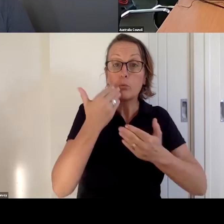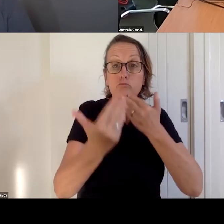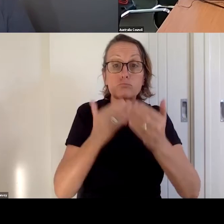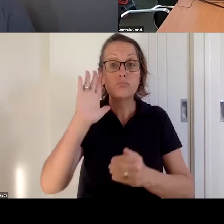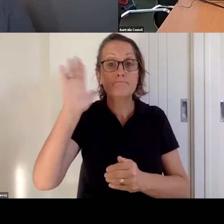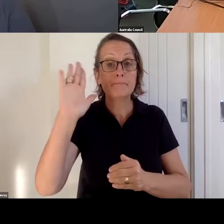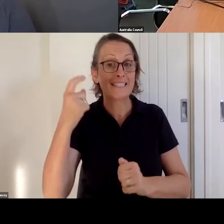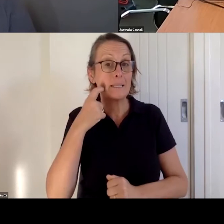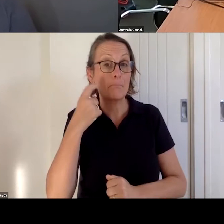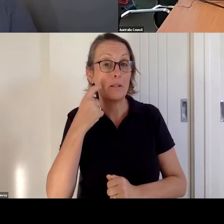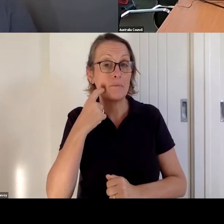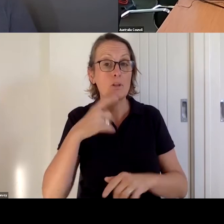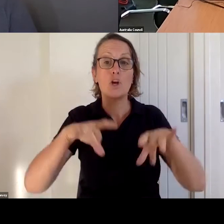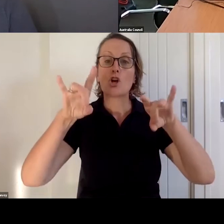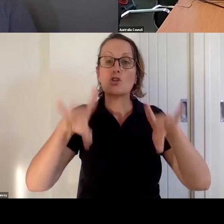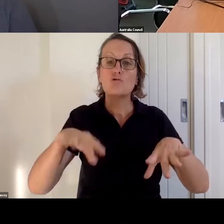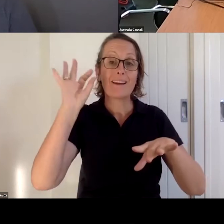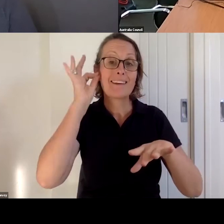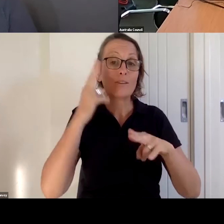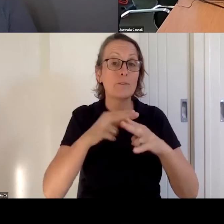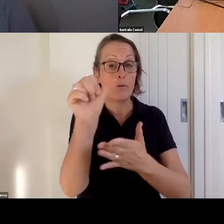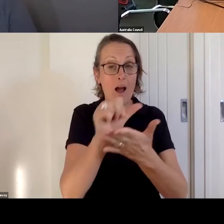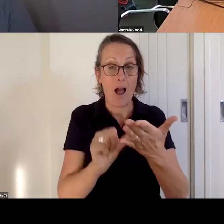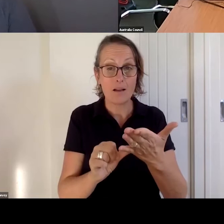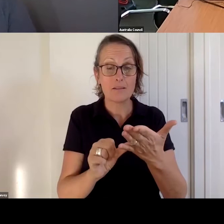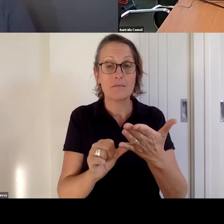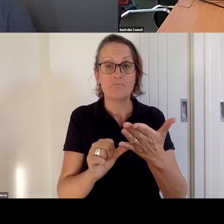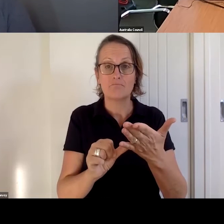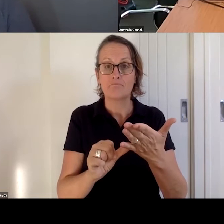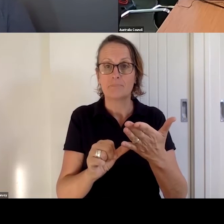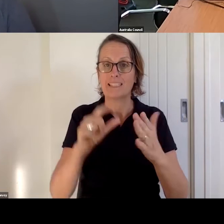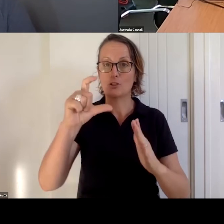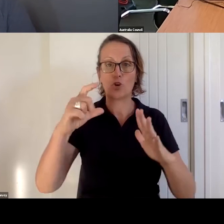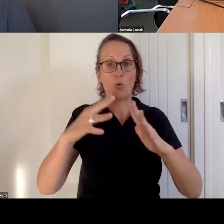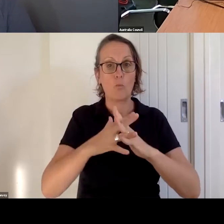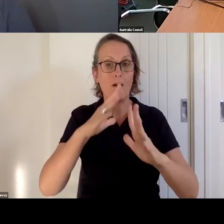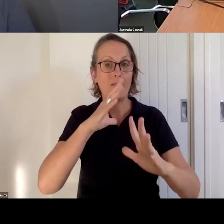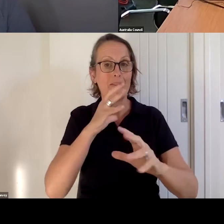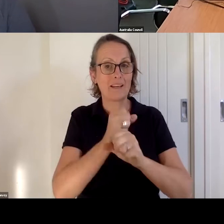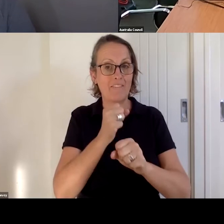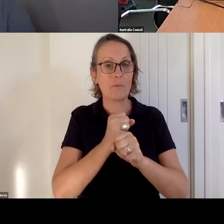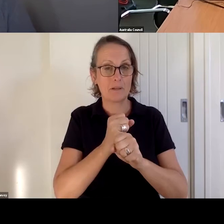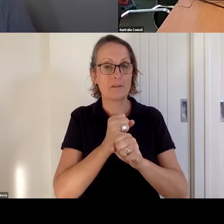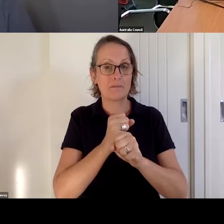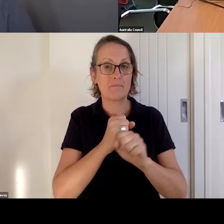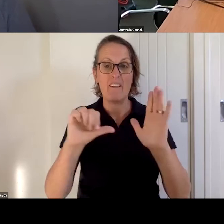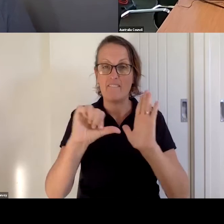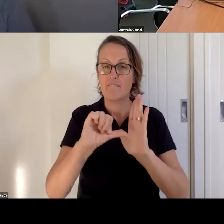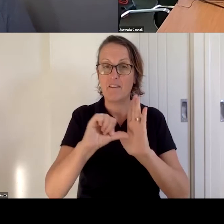Basically, the Australia Council for the Arts is the government's chief funding and advocacy